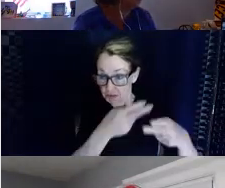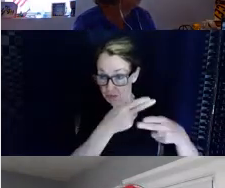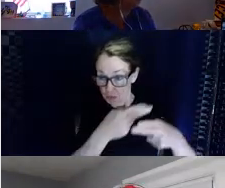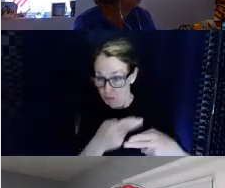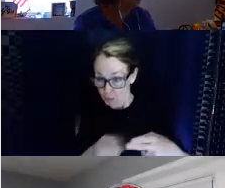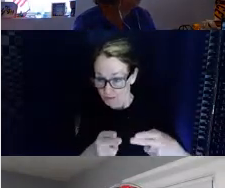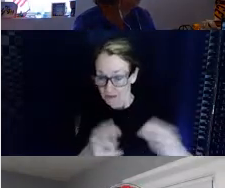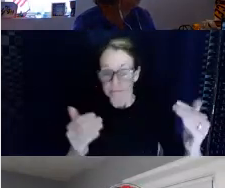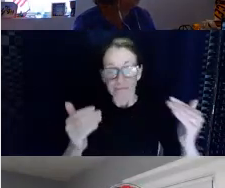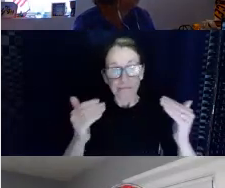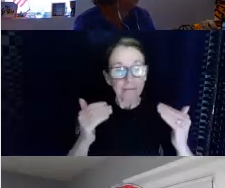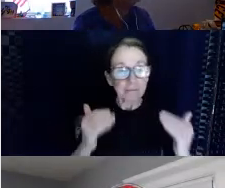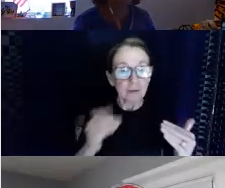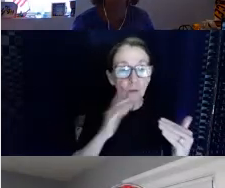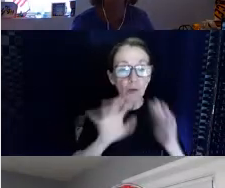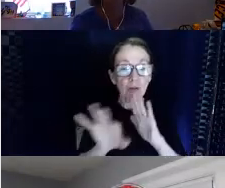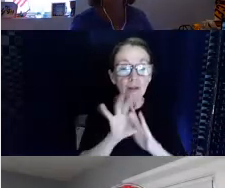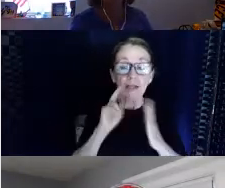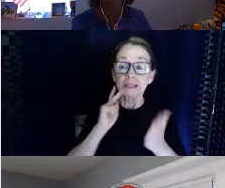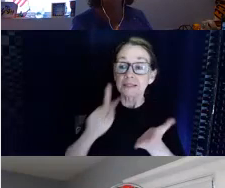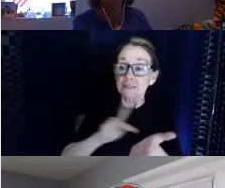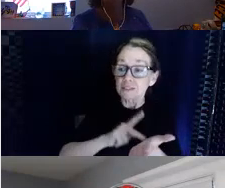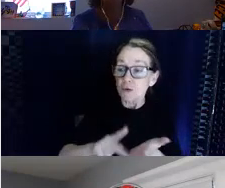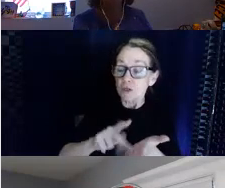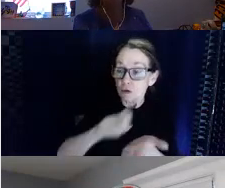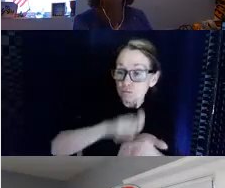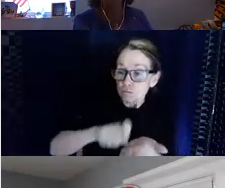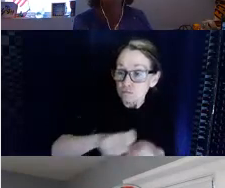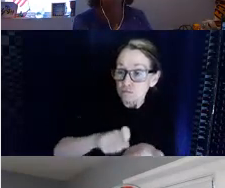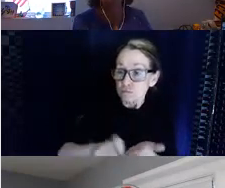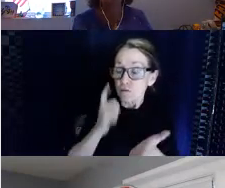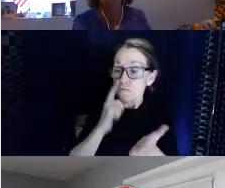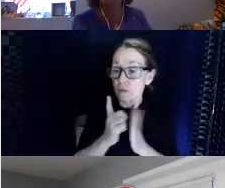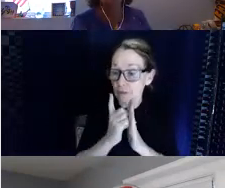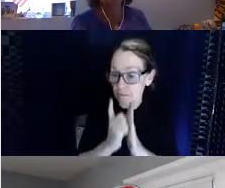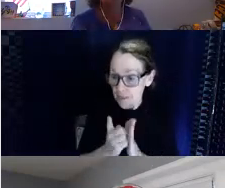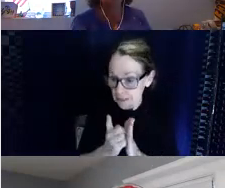JUST A QUICK RUN DOWN OF THE AGENDA AND THEN WE'LL GET TO .2.